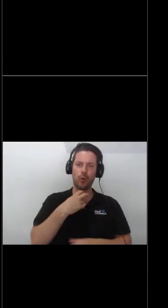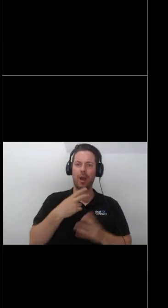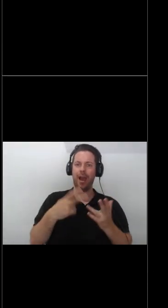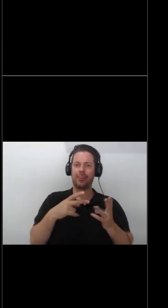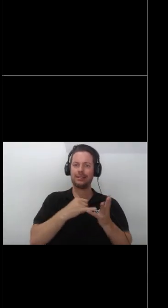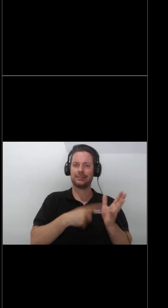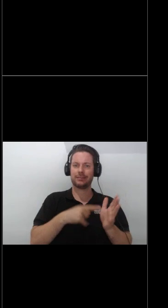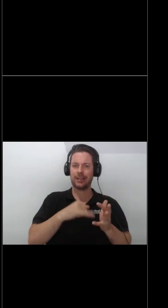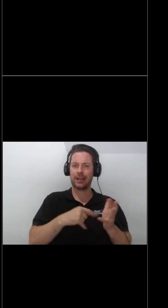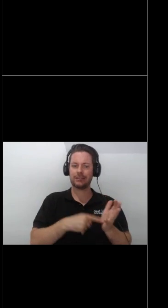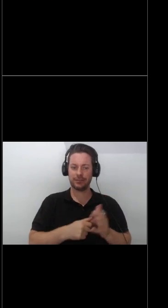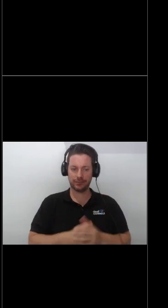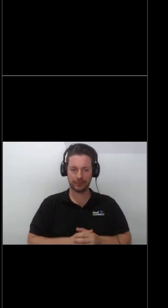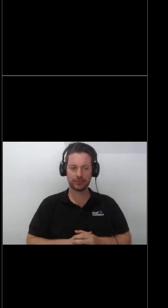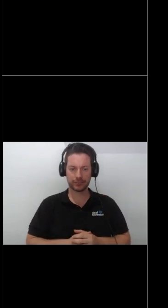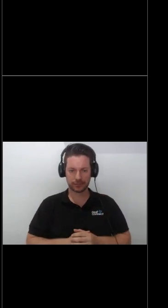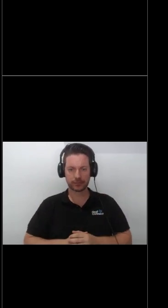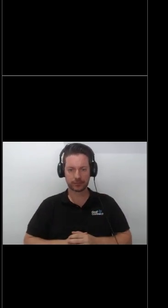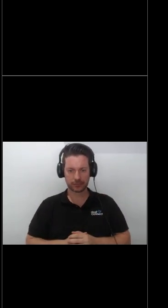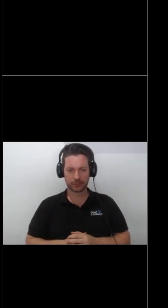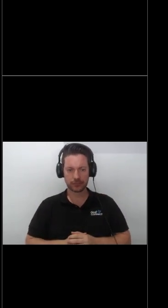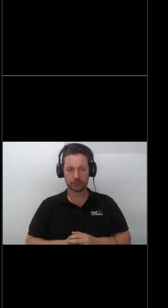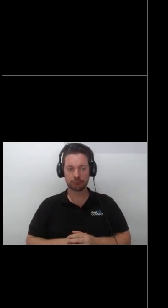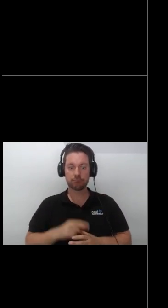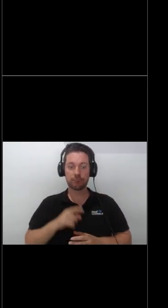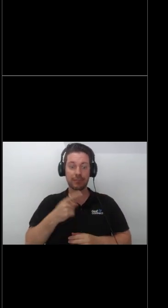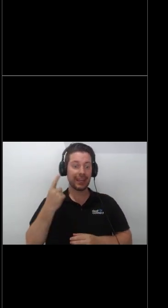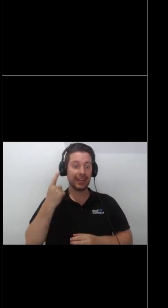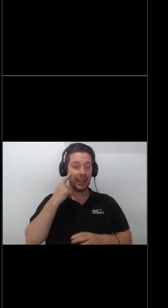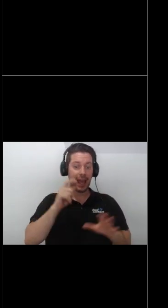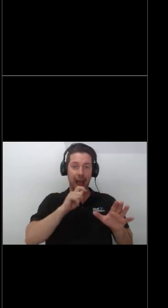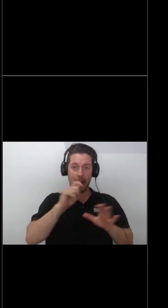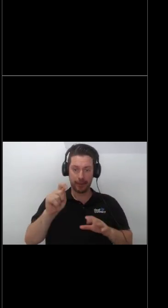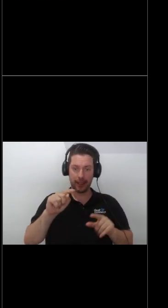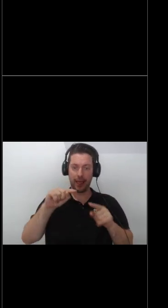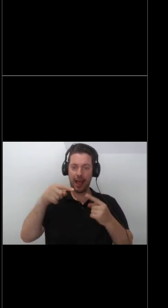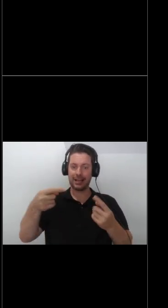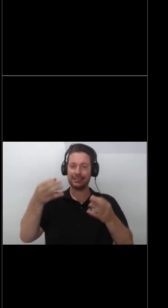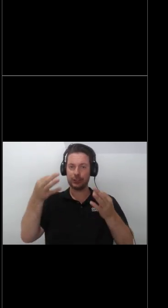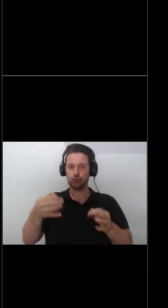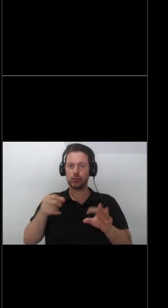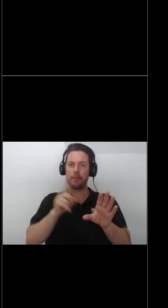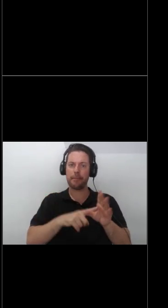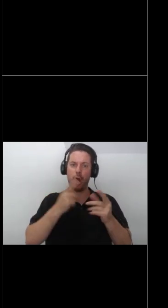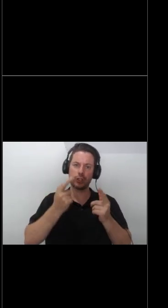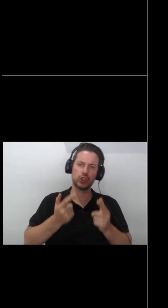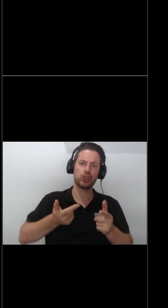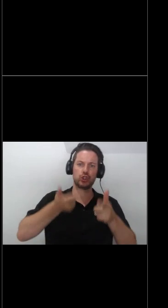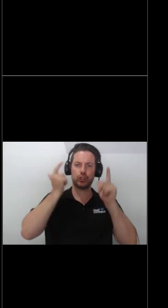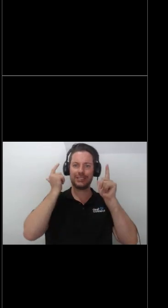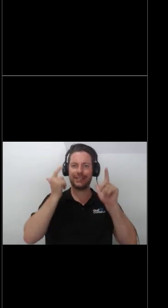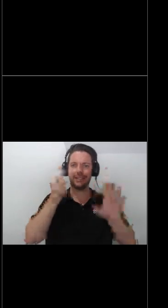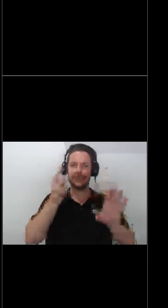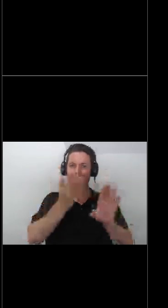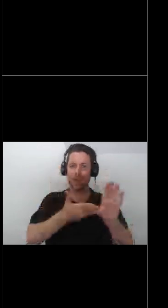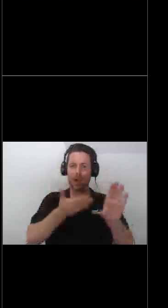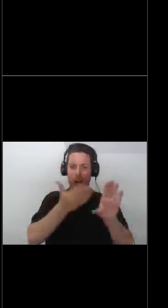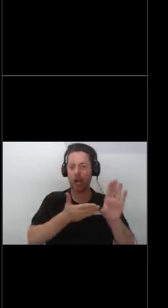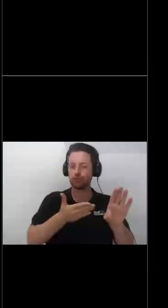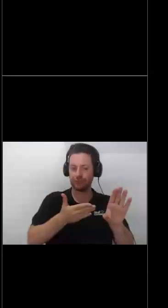by the Chief psychiatrist or administrator of a mental health service. What sort of decisions there? You may ask.